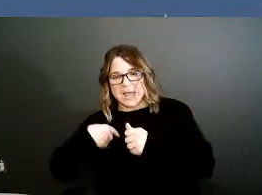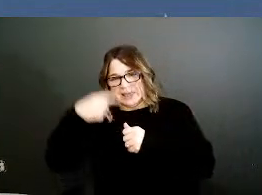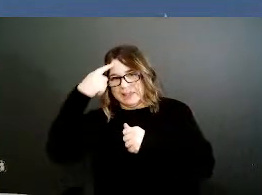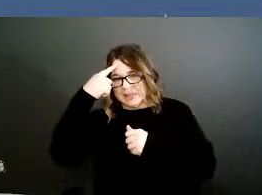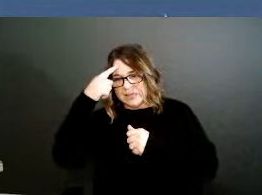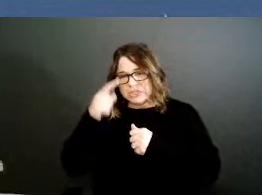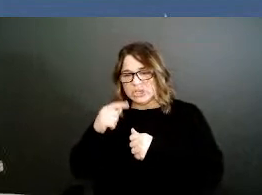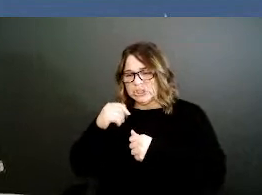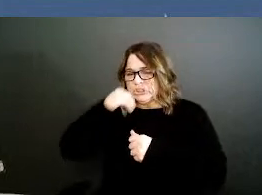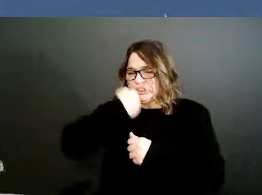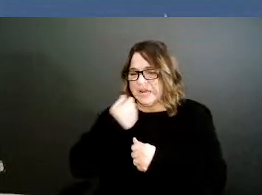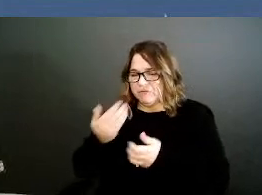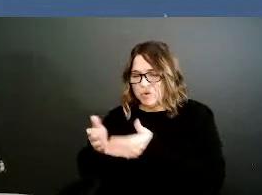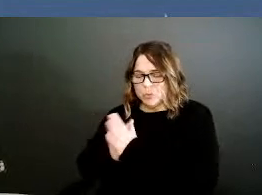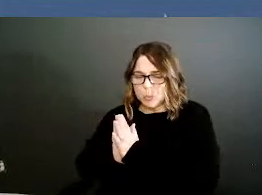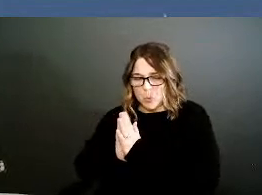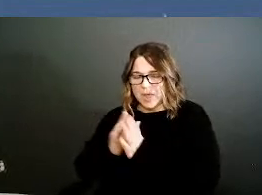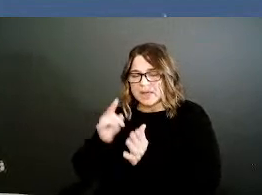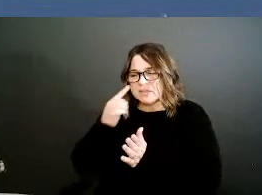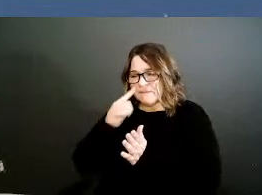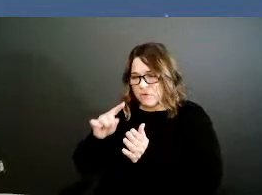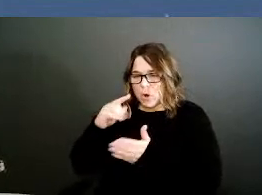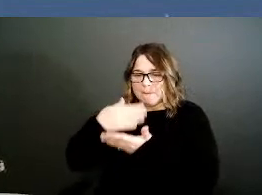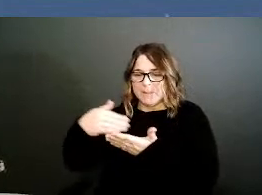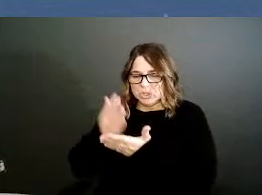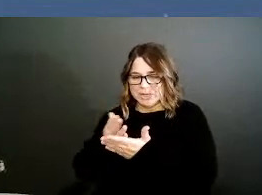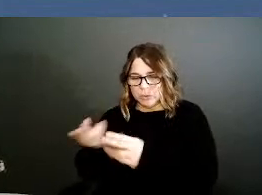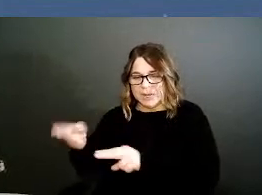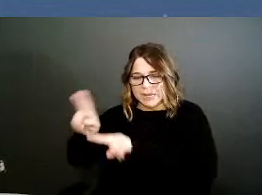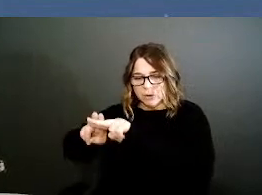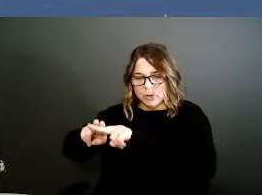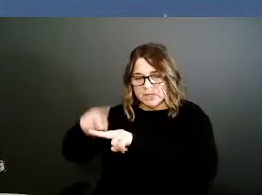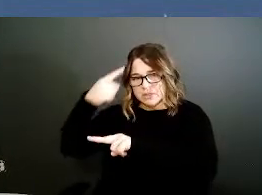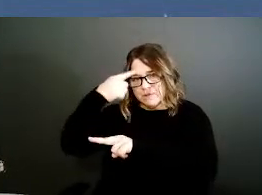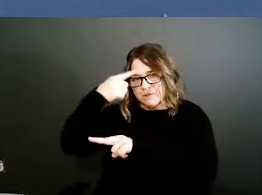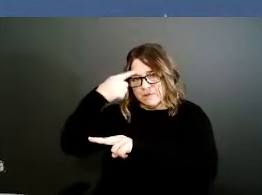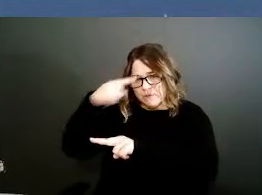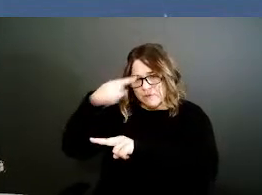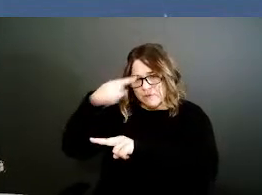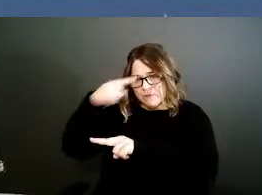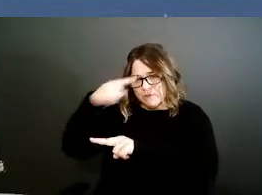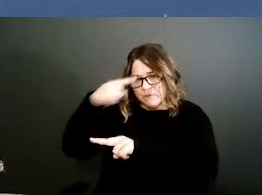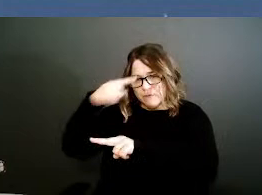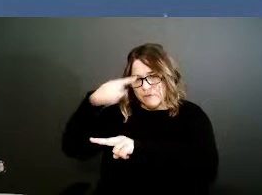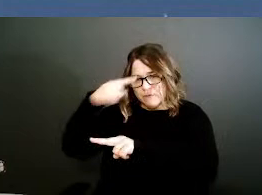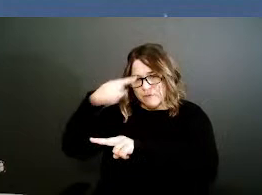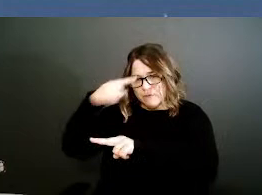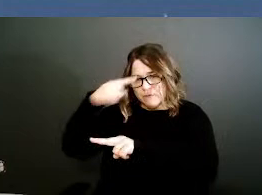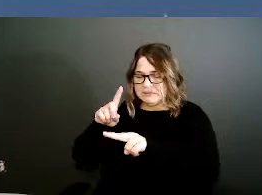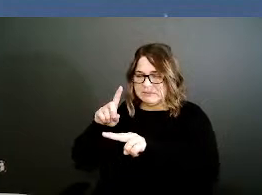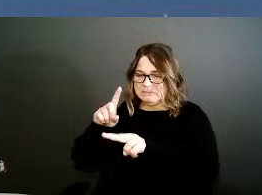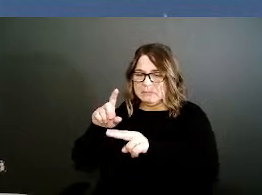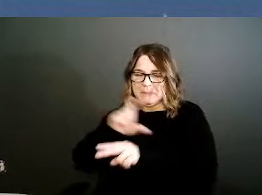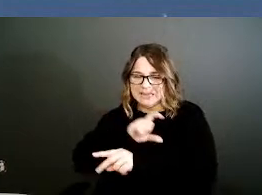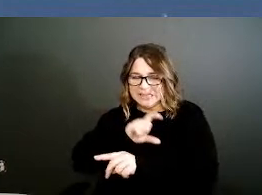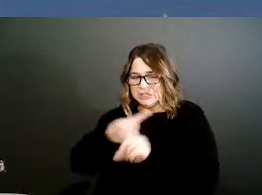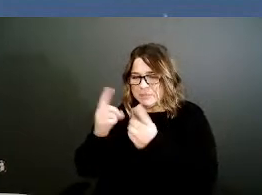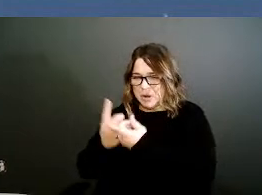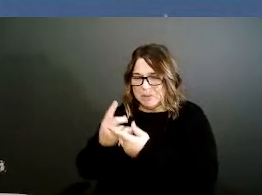POLICE SHAMEFUL REQUEST FOR A BUDGETARY INCREASE IN THE MINNEAPOLIS DEPARTMENT OF ALMOST -- [ INDISCERNIBLE ] MAGNITUDE MORE THAN THIS.